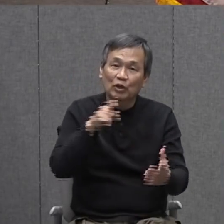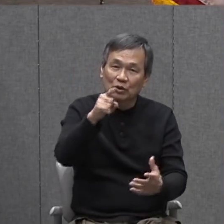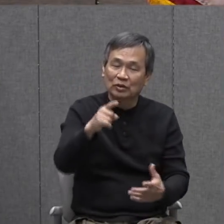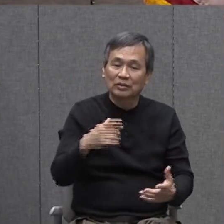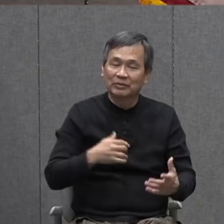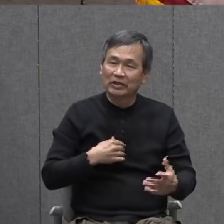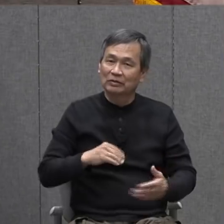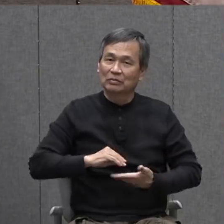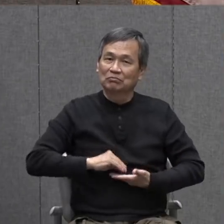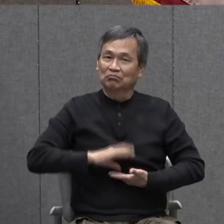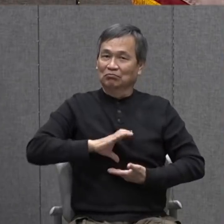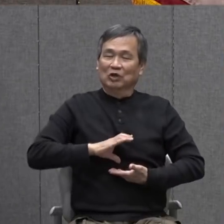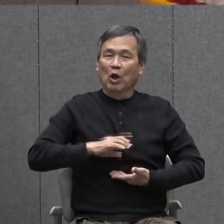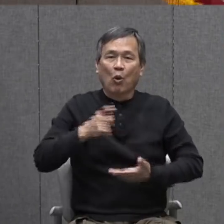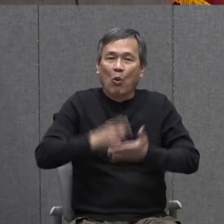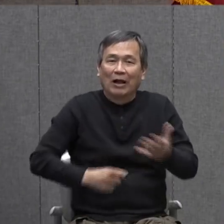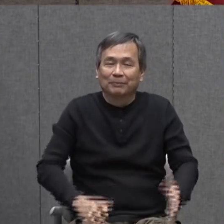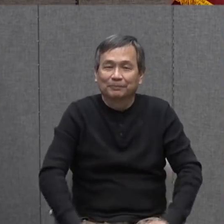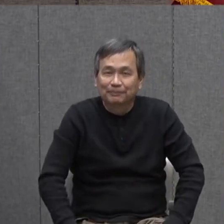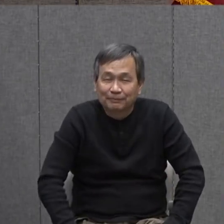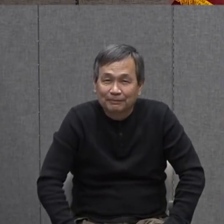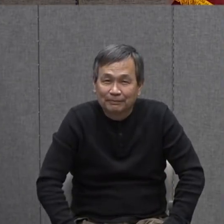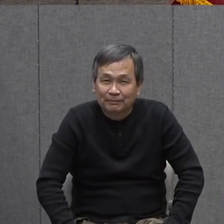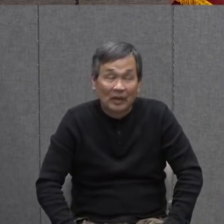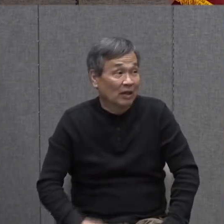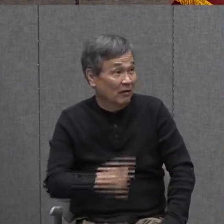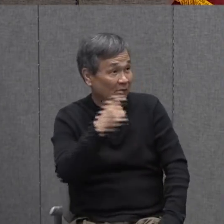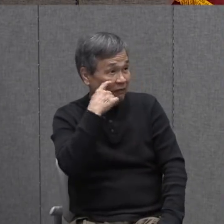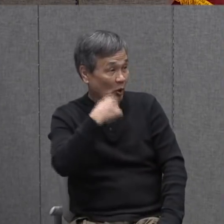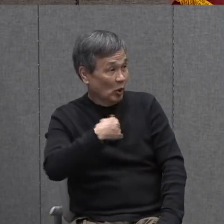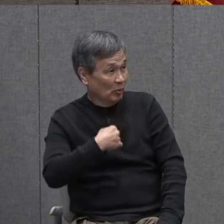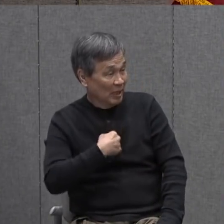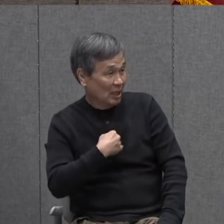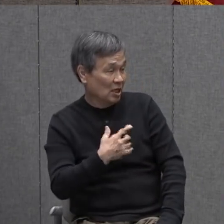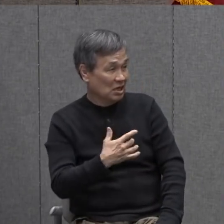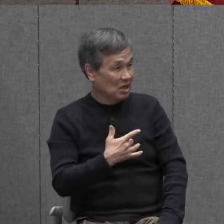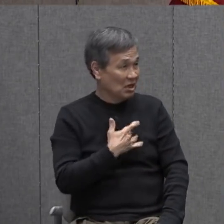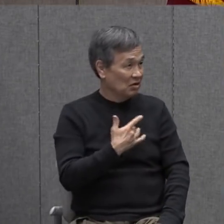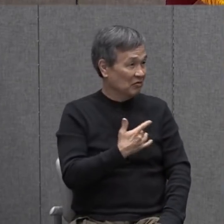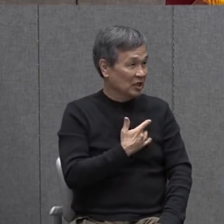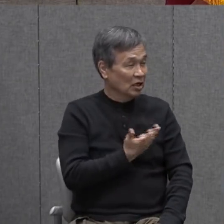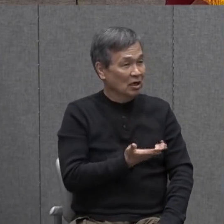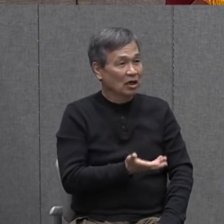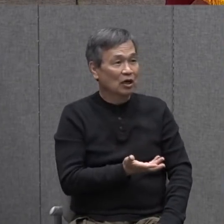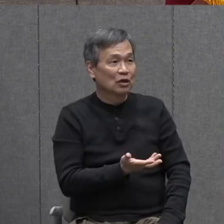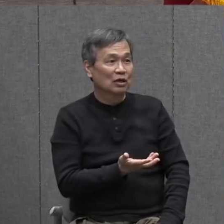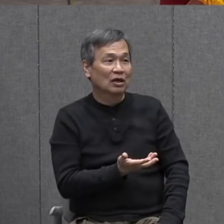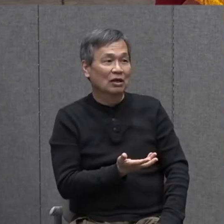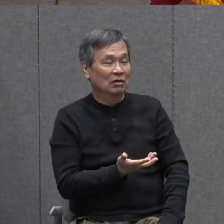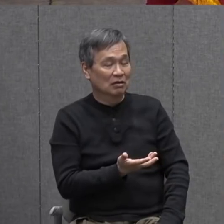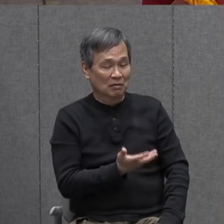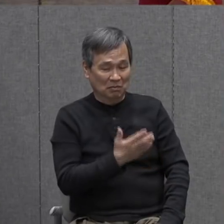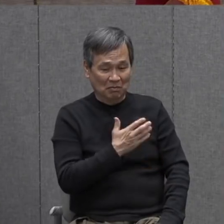For me personally, I think that I drew a really close paintbrush shape.